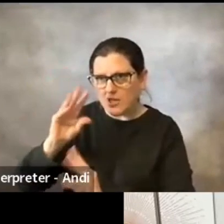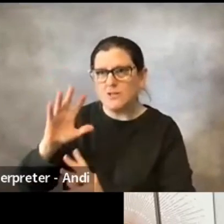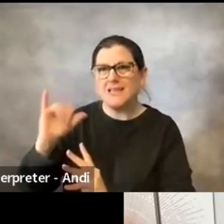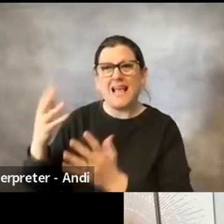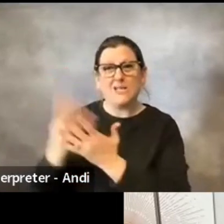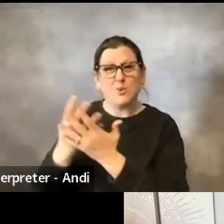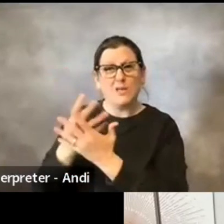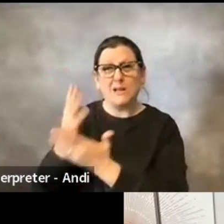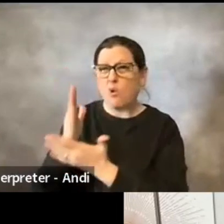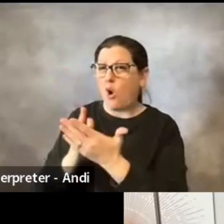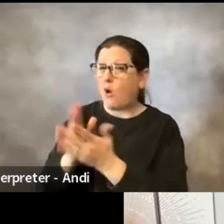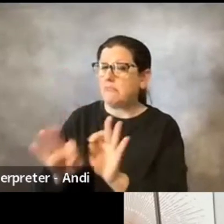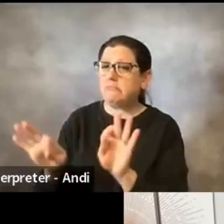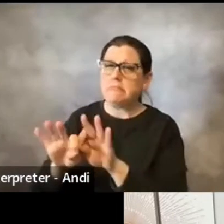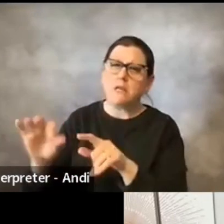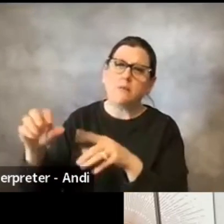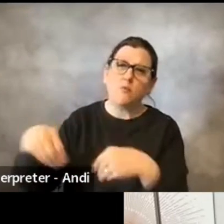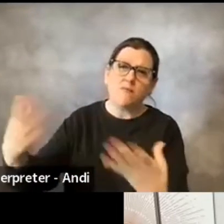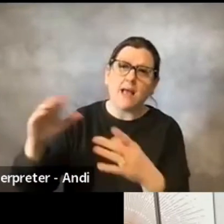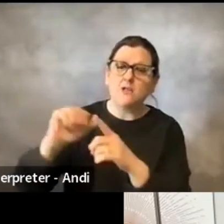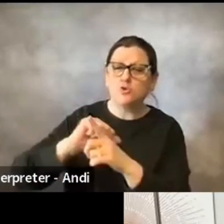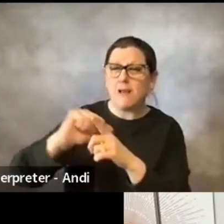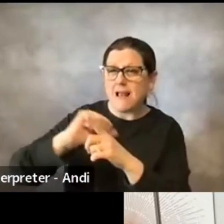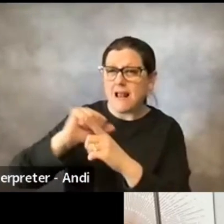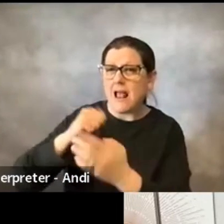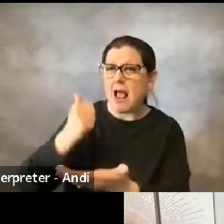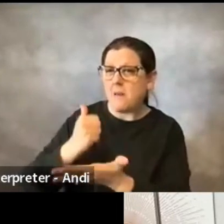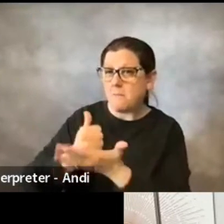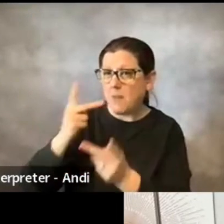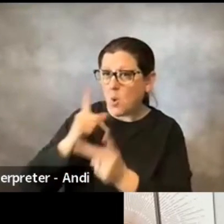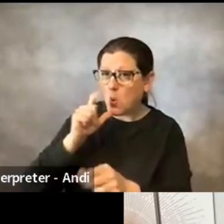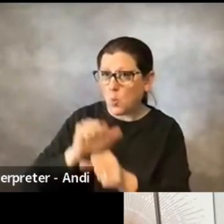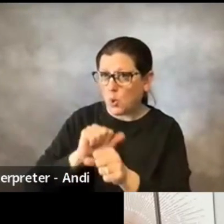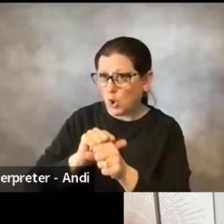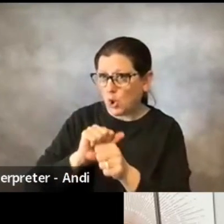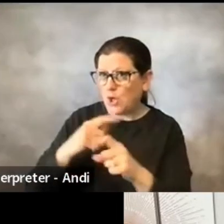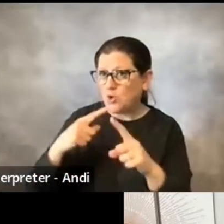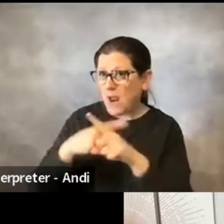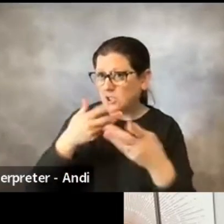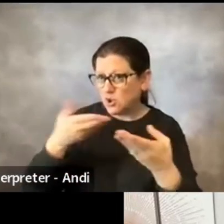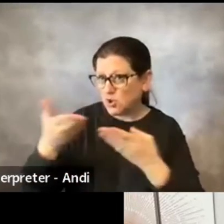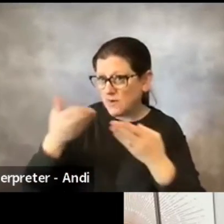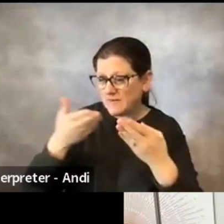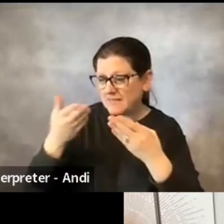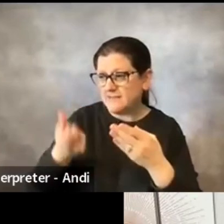key training and helping those individuals that are working in crisis services, understand that